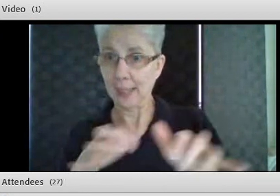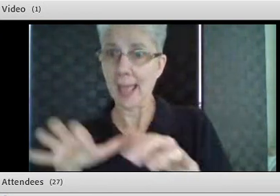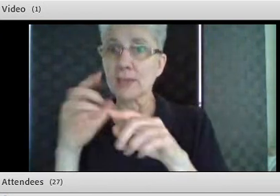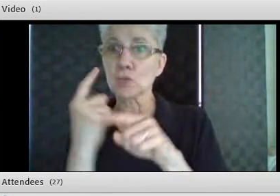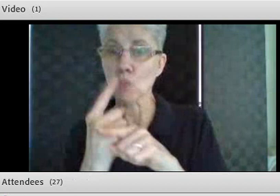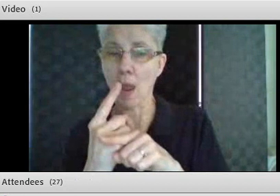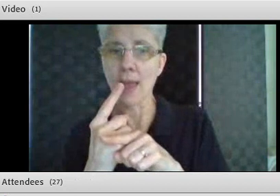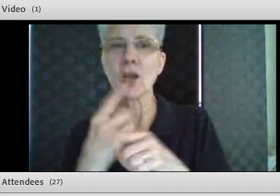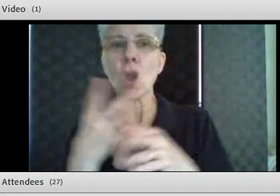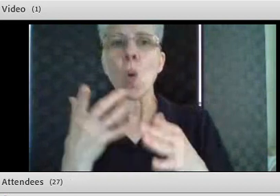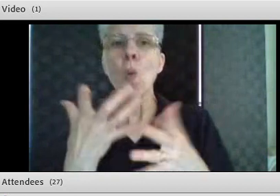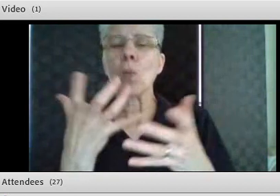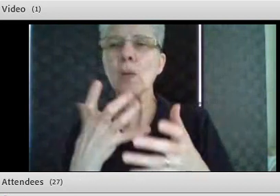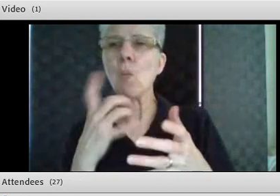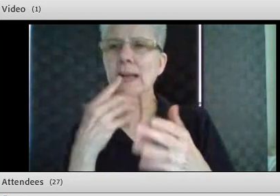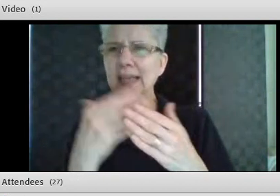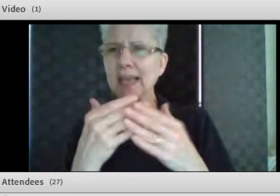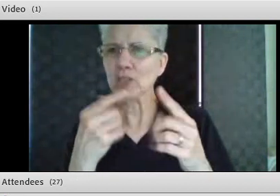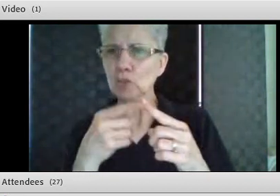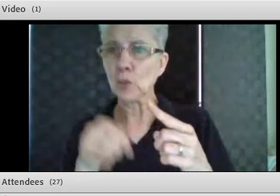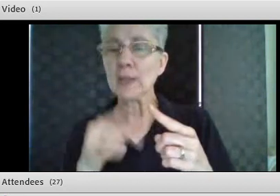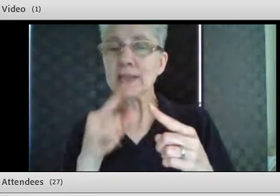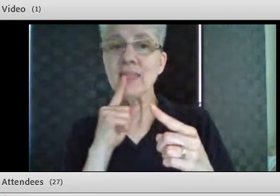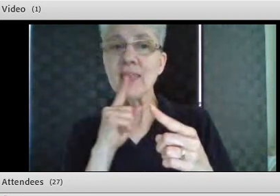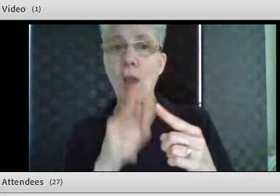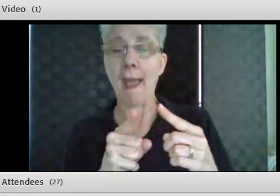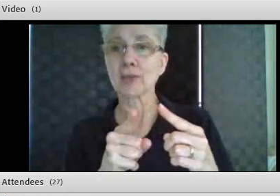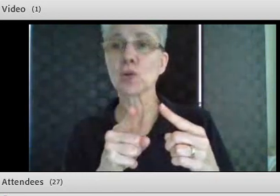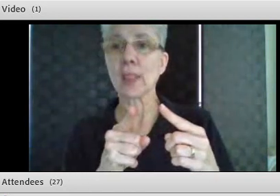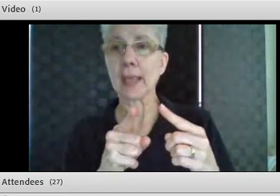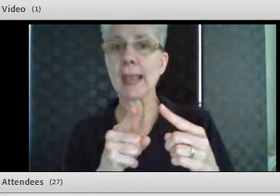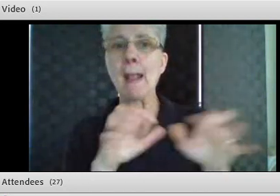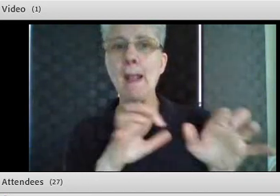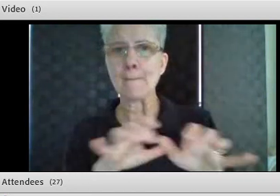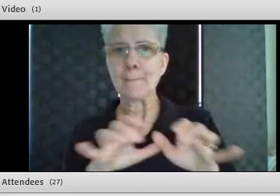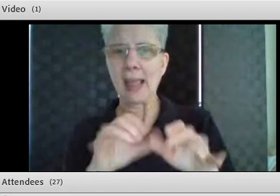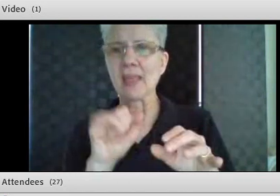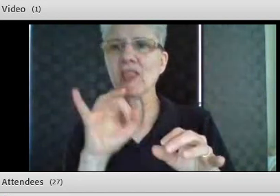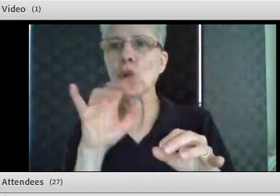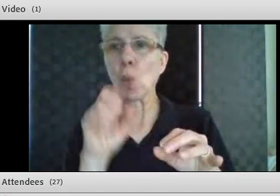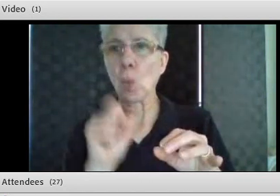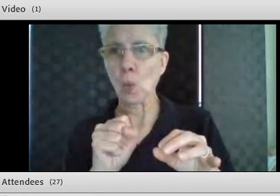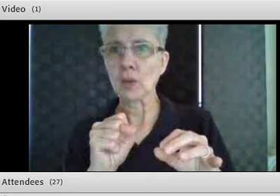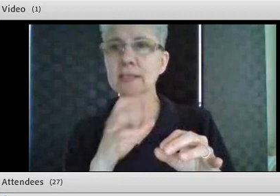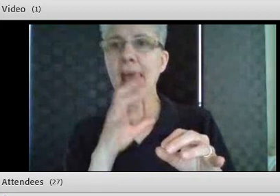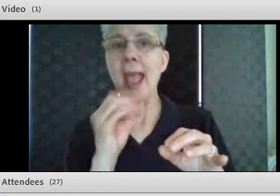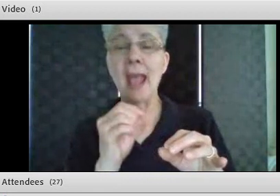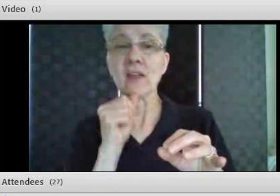within chords, we talked about how, in Garage Band, you can just press the button, and then the chord plays. That's fabulous.